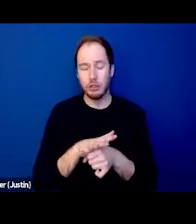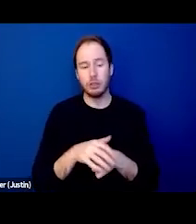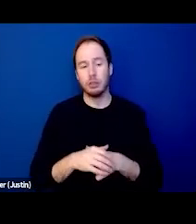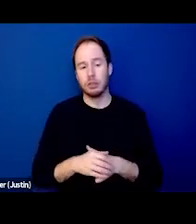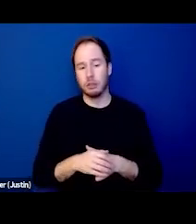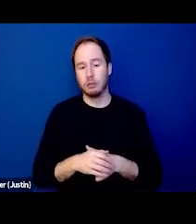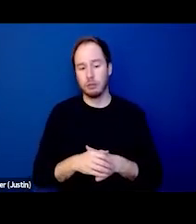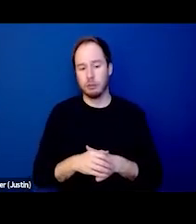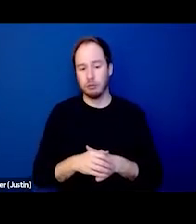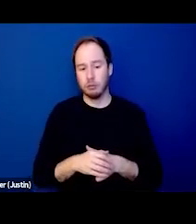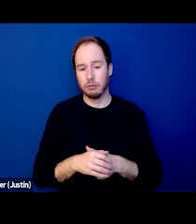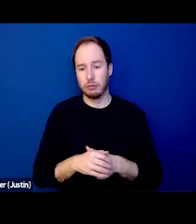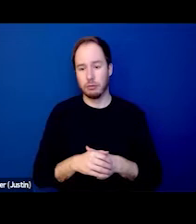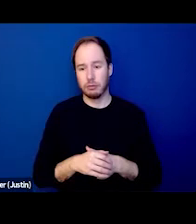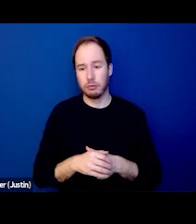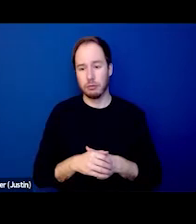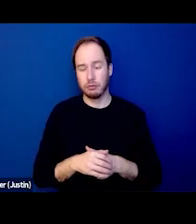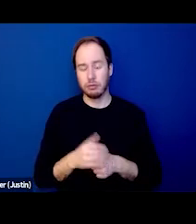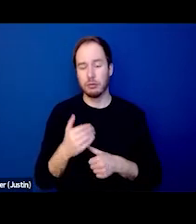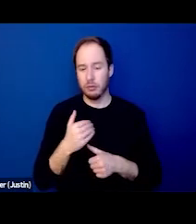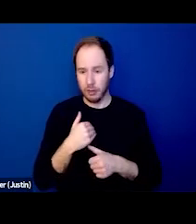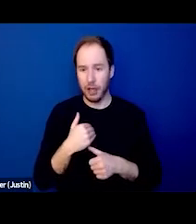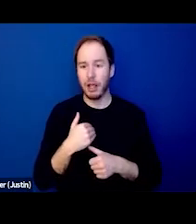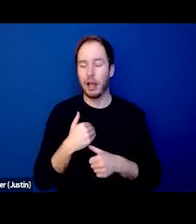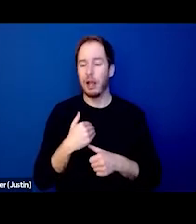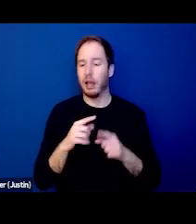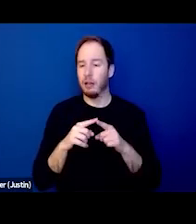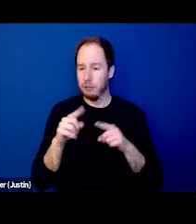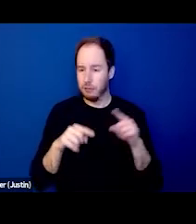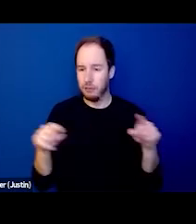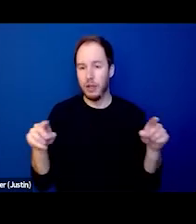there is wide variation and technological access.